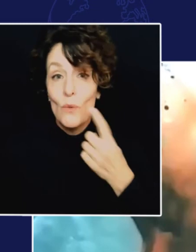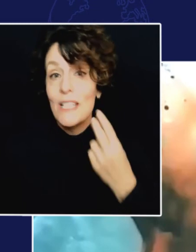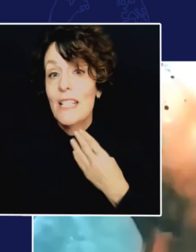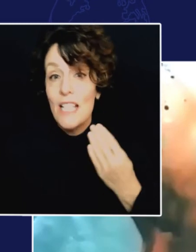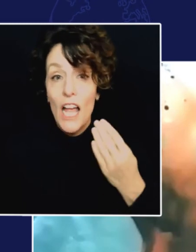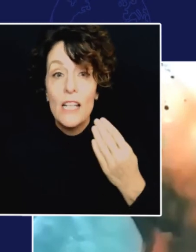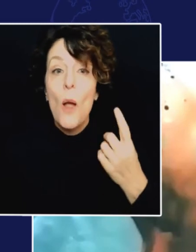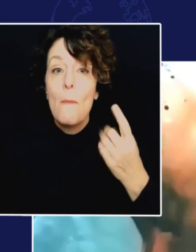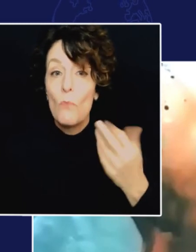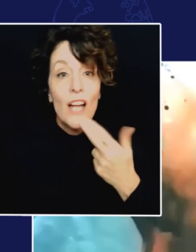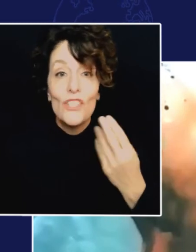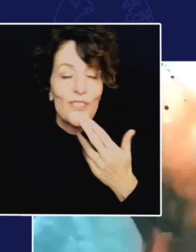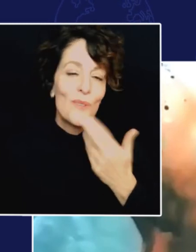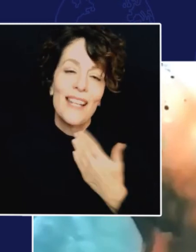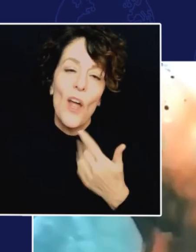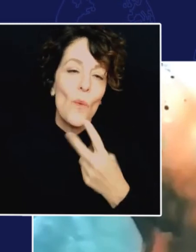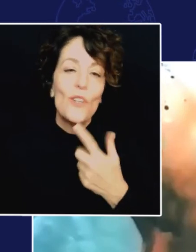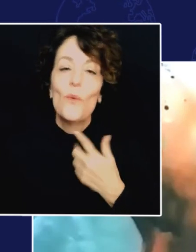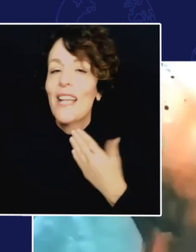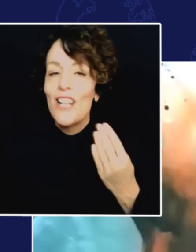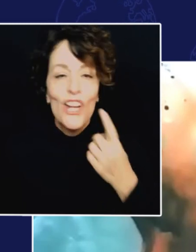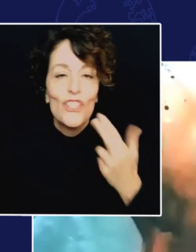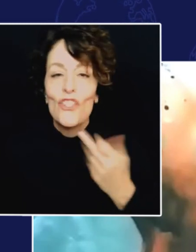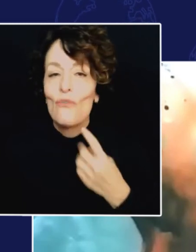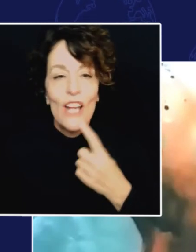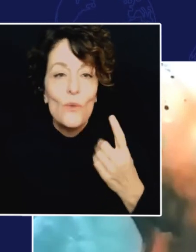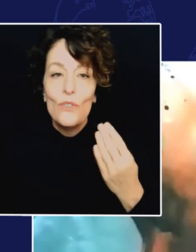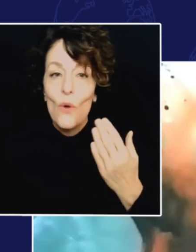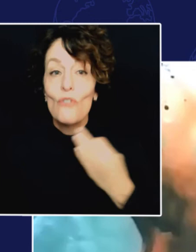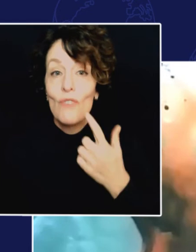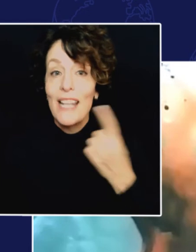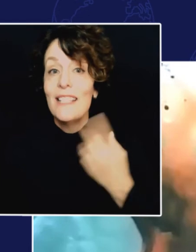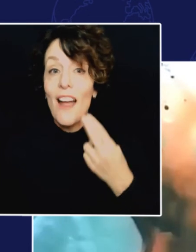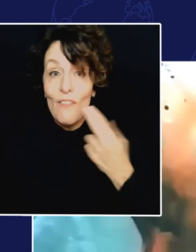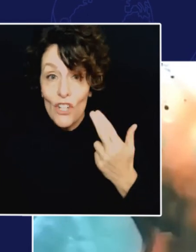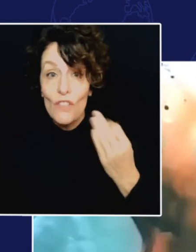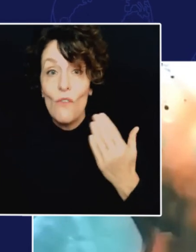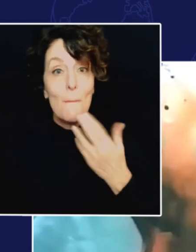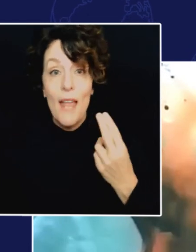to design a project to get out as well. So, that's kind of--when you look at undergrad, you don't really